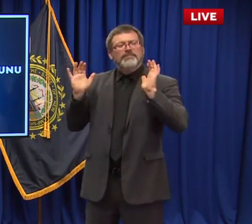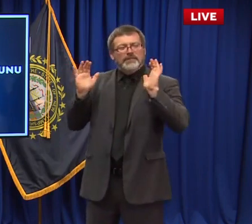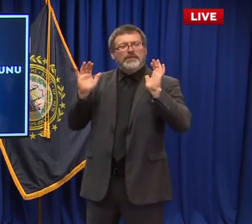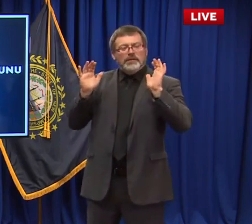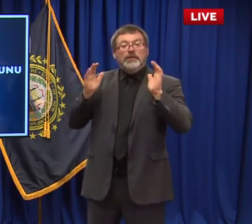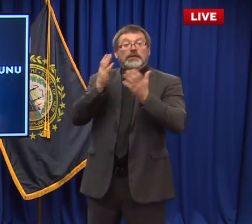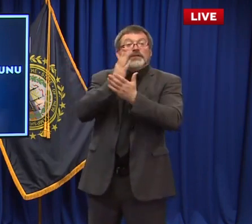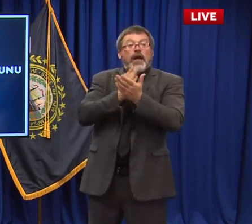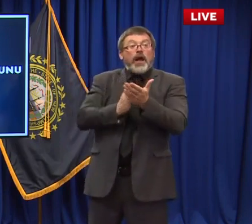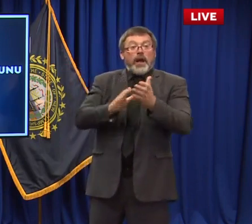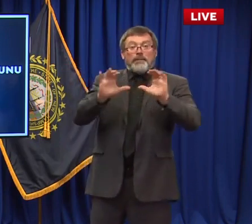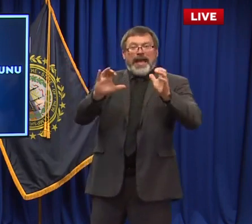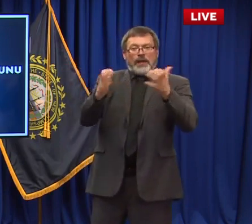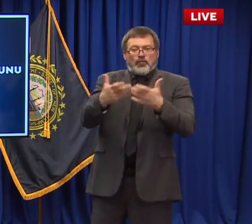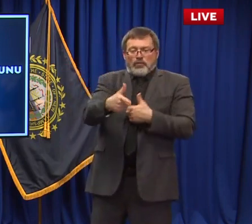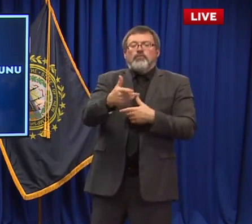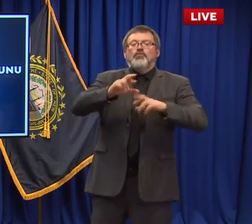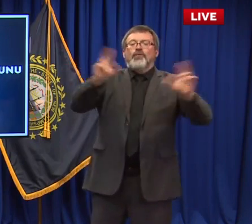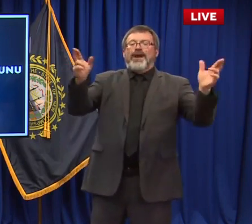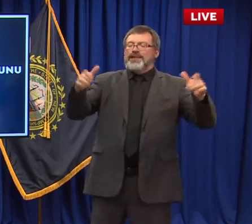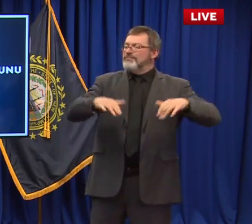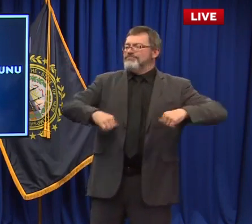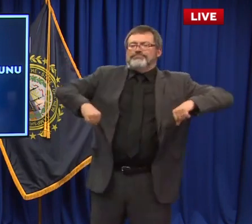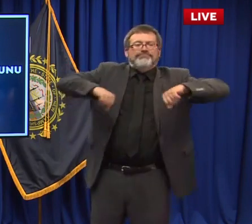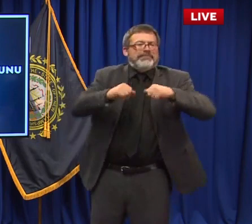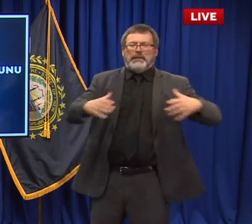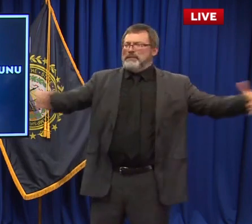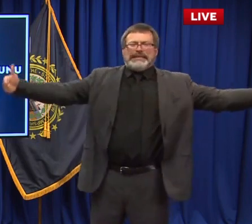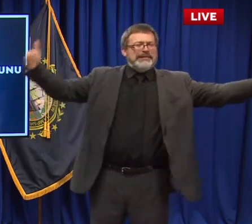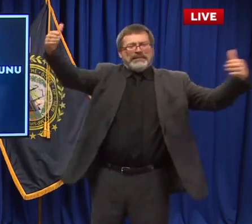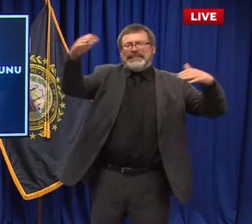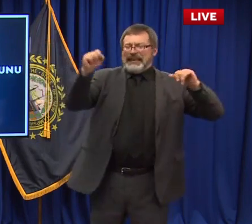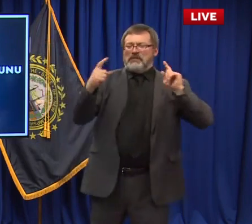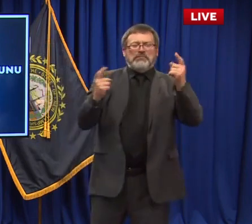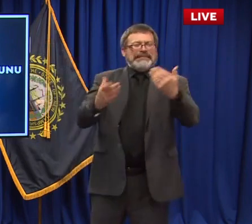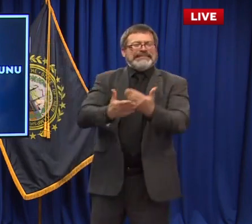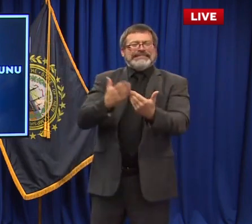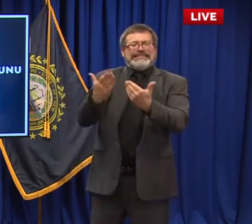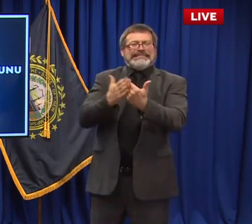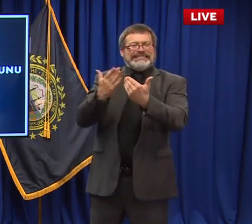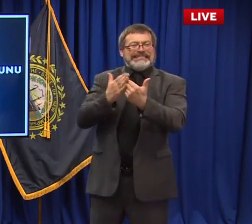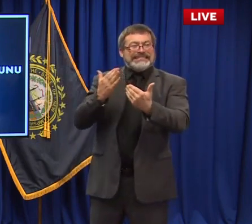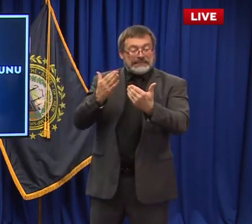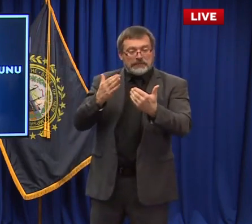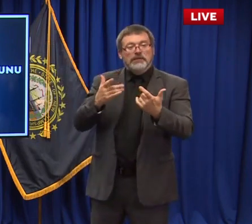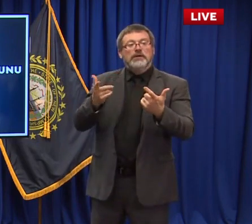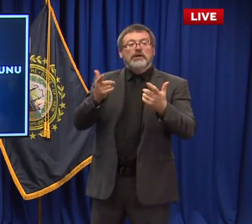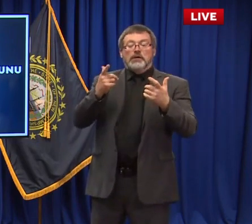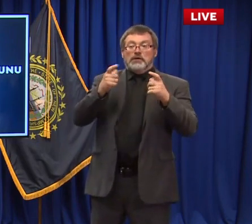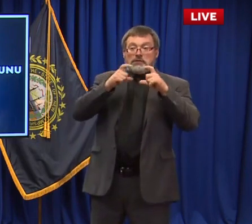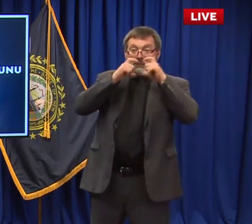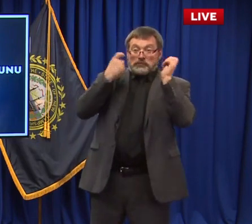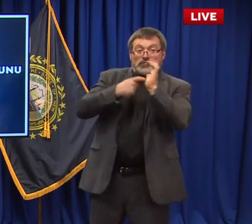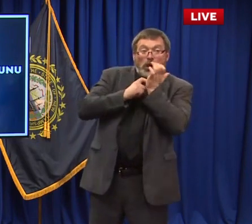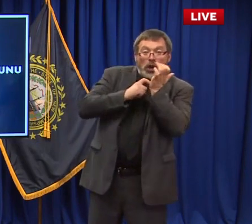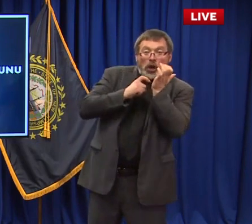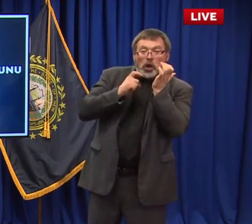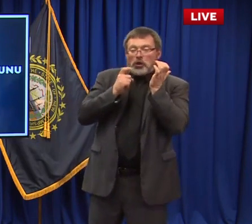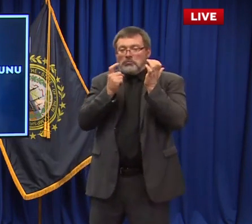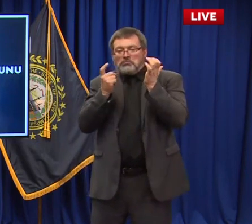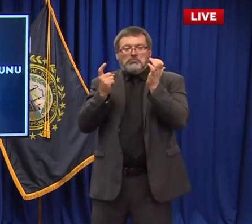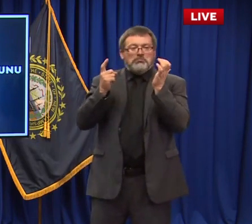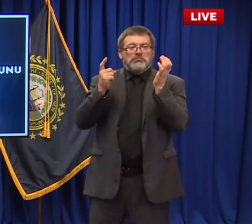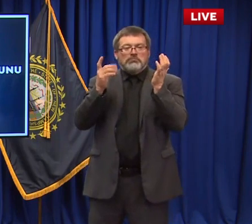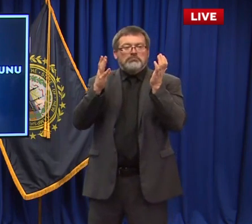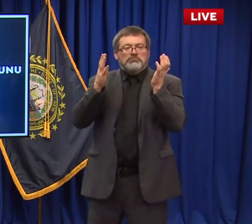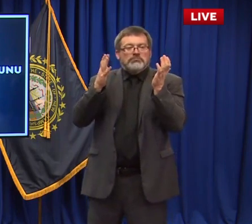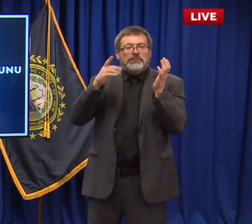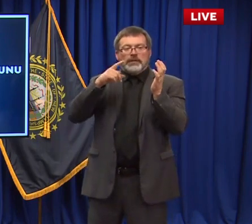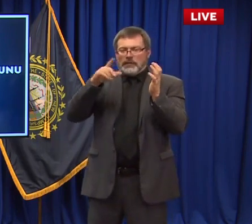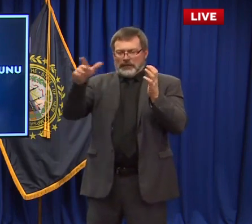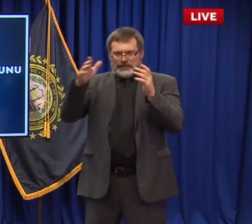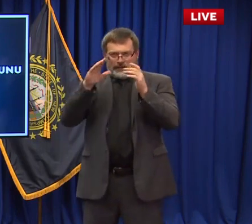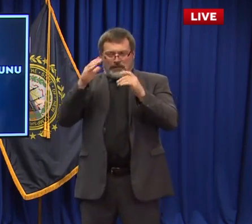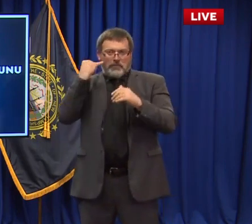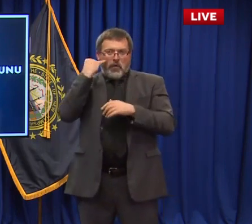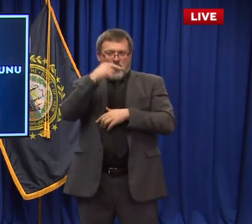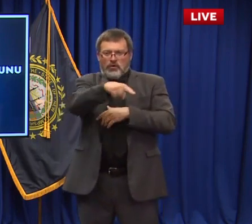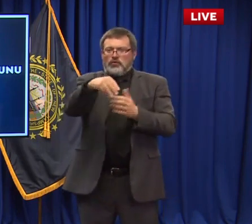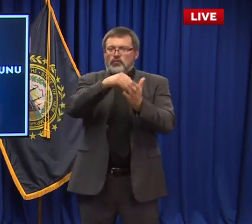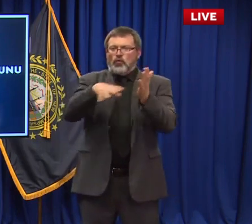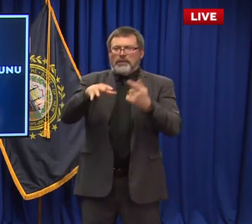CLASSROOM." DOING A LOT OF CLASSROOMS MAY HAVE A CHALLENGE WITH SIX FEET, KNOWING HOW WE’RE GOING TO MANAGE MASKS AND WHETHER THEY SHOULD BE MANAGED -- MANDATORY